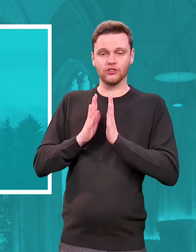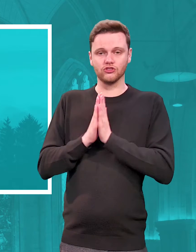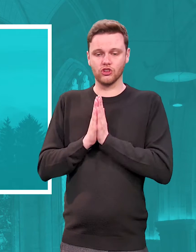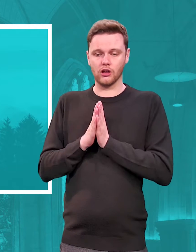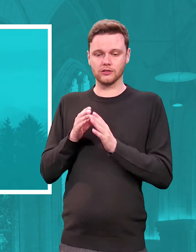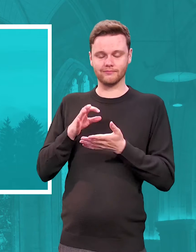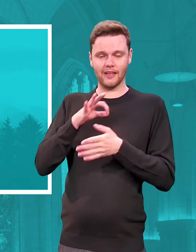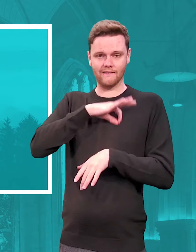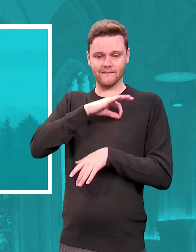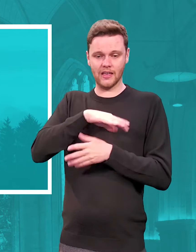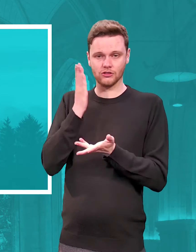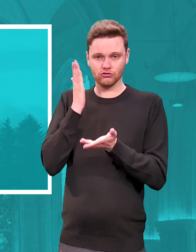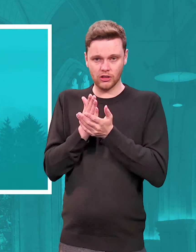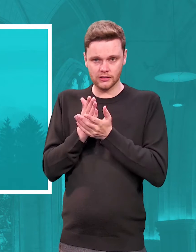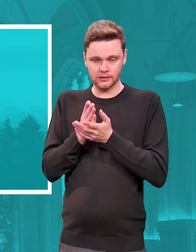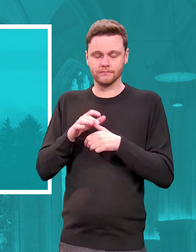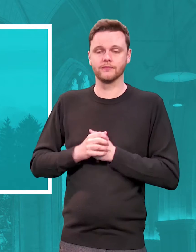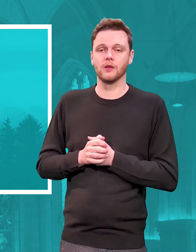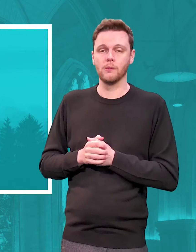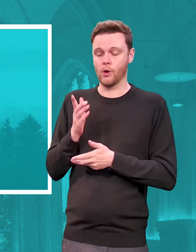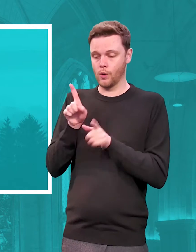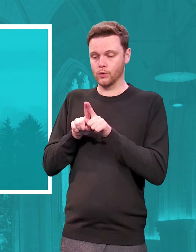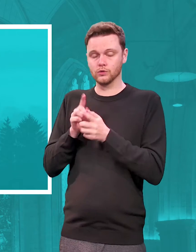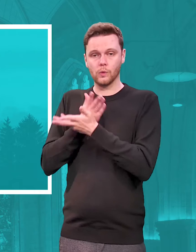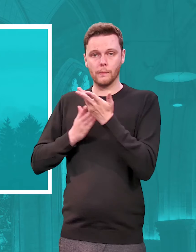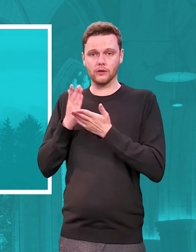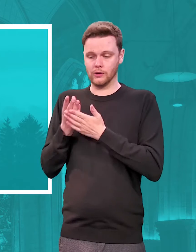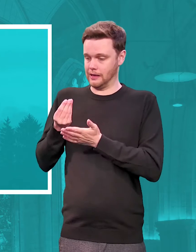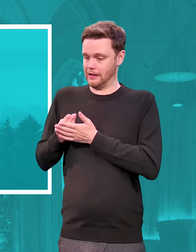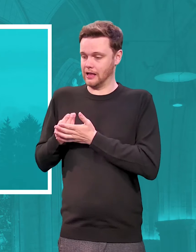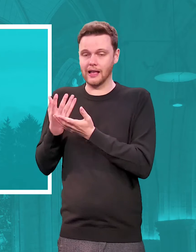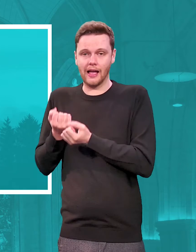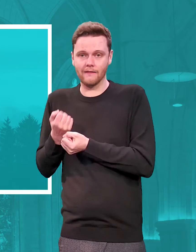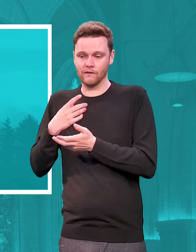while ensuring that there are sufficient cash resources available to meet claims or grants made for each trust.